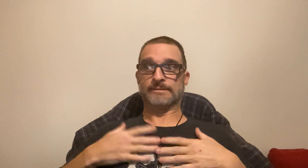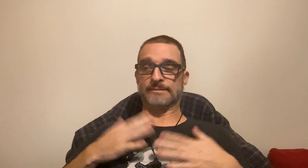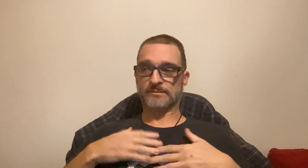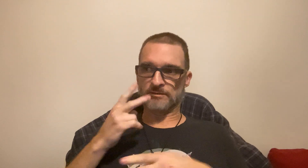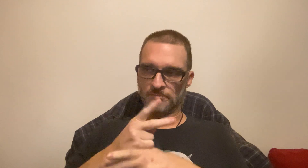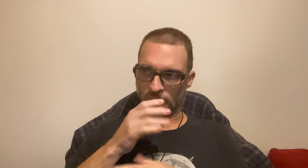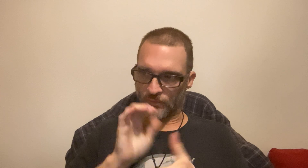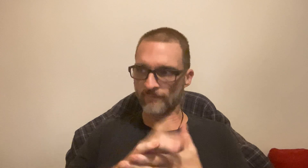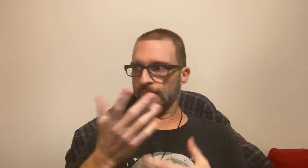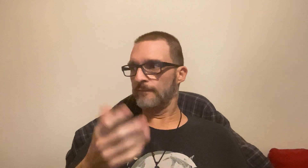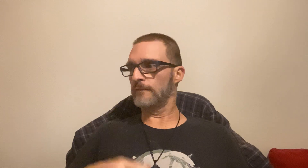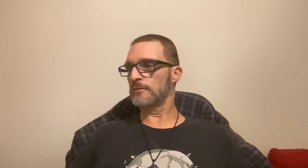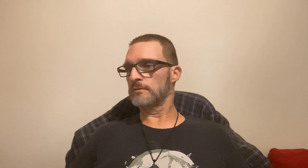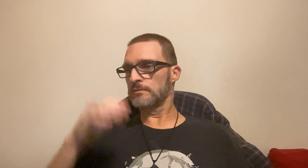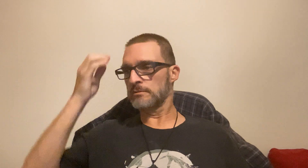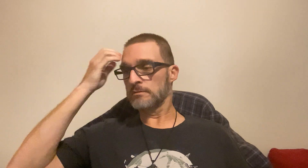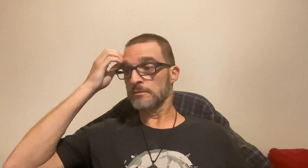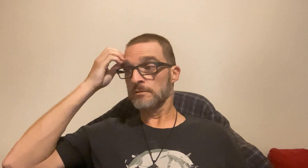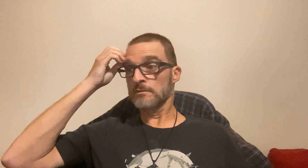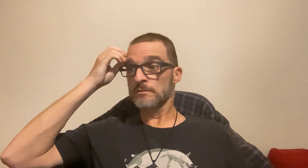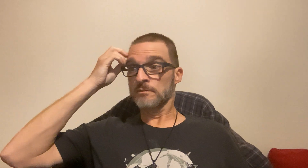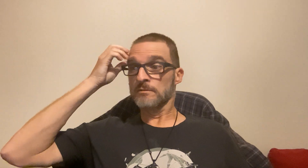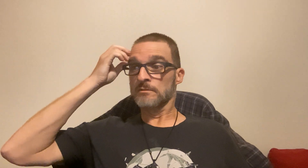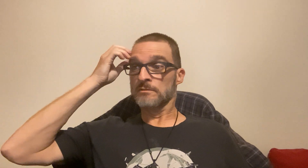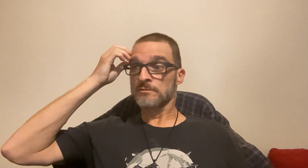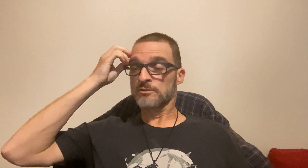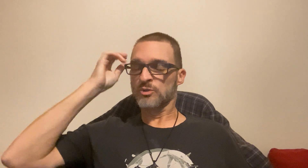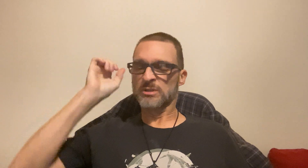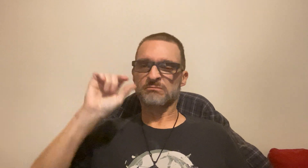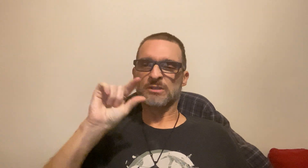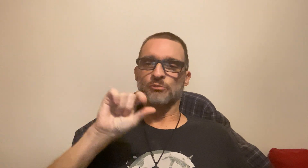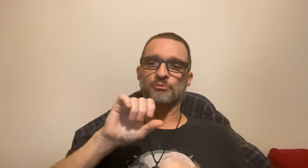taking care of me, taking care of my wife.